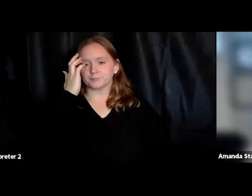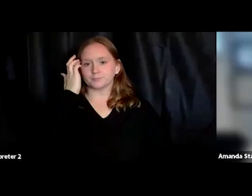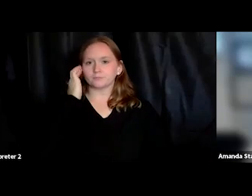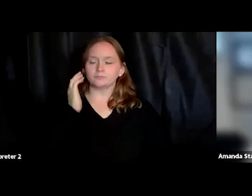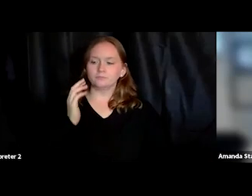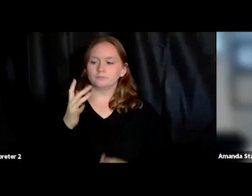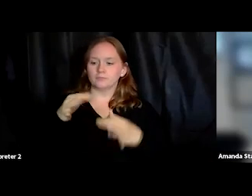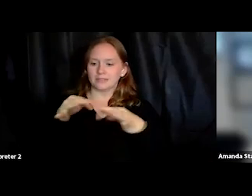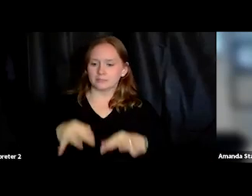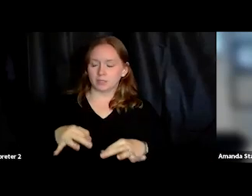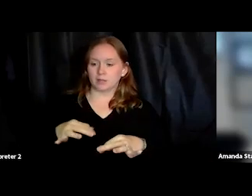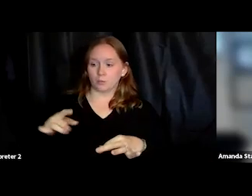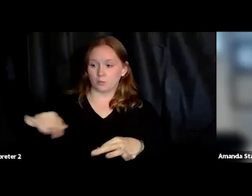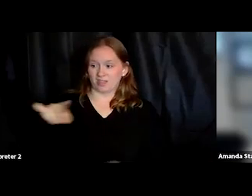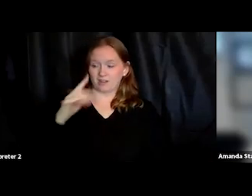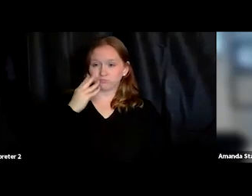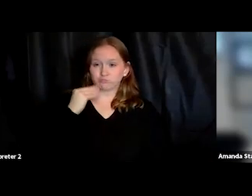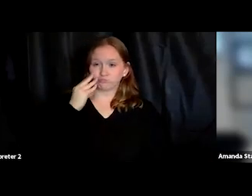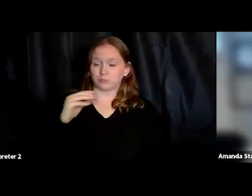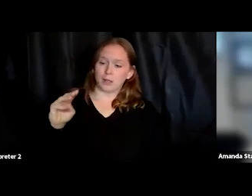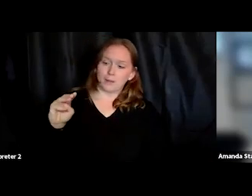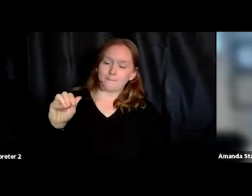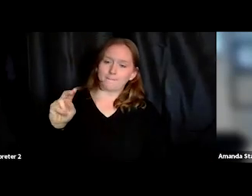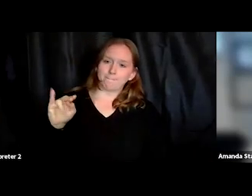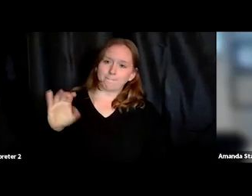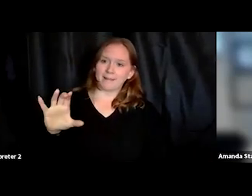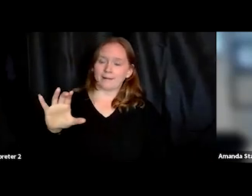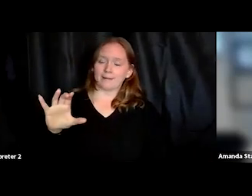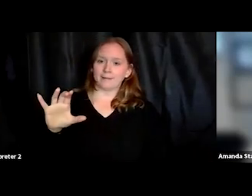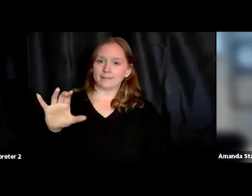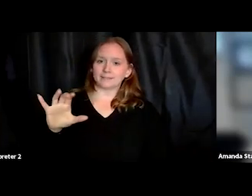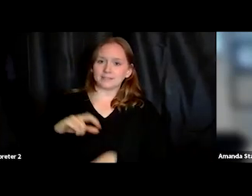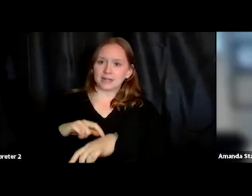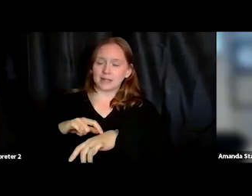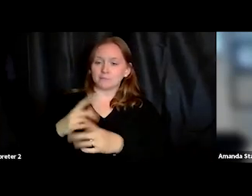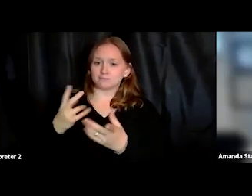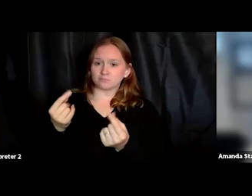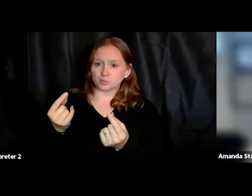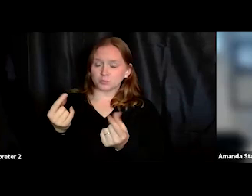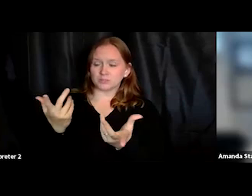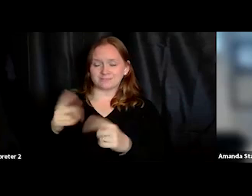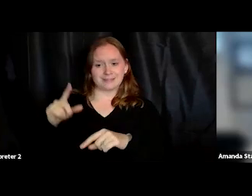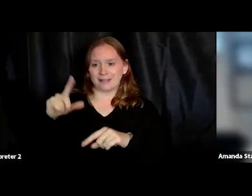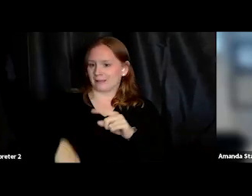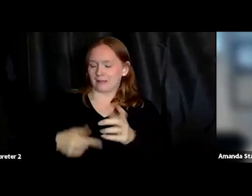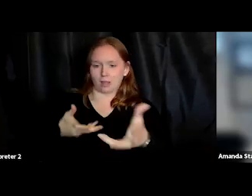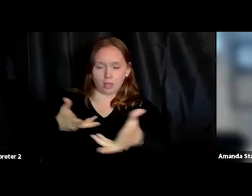a manic episode, they are unable to interact with people because, explain why.